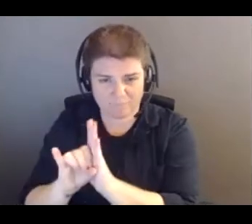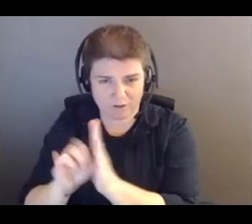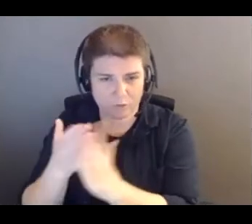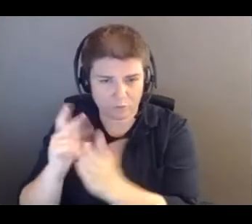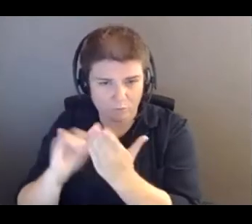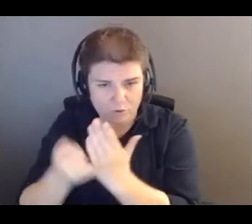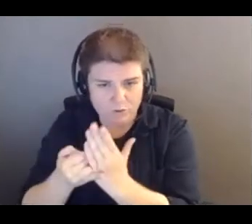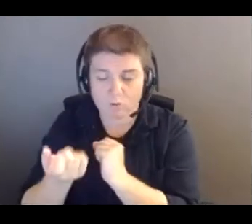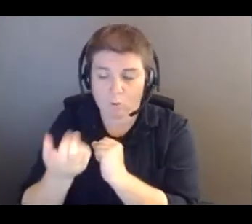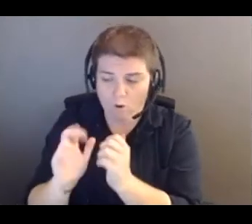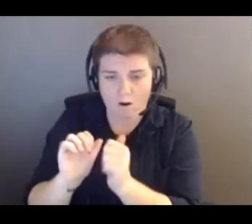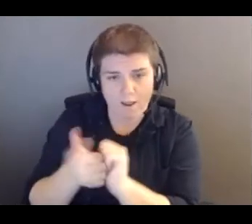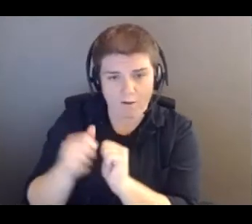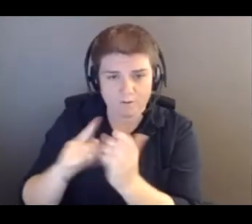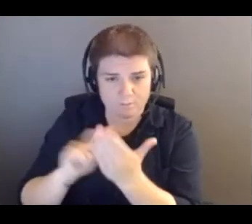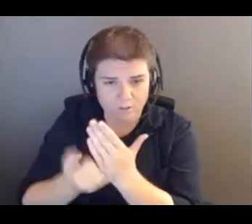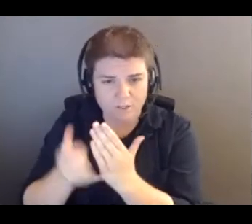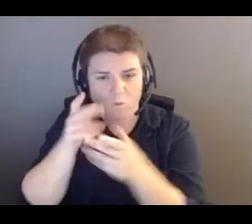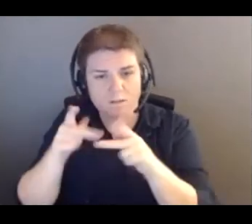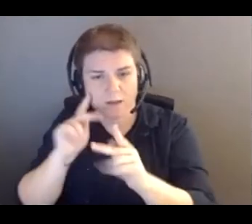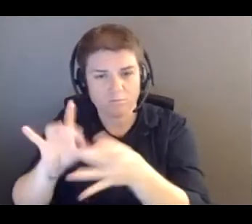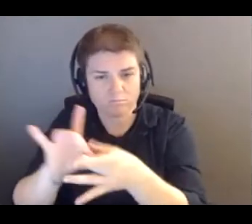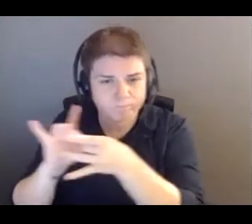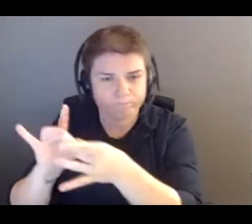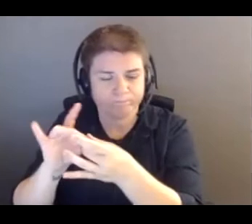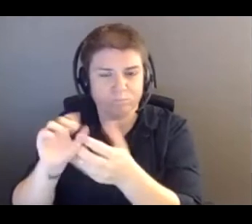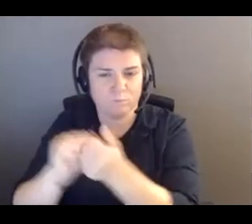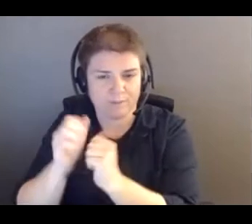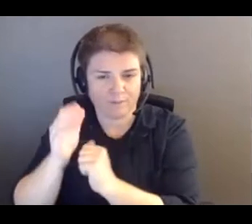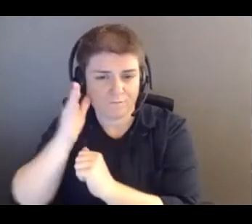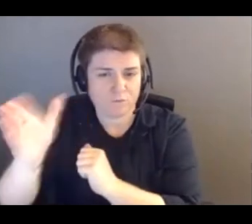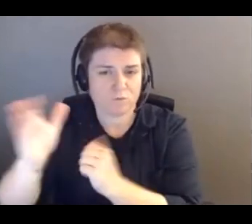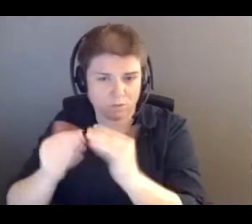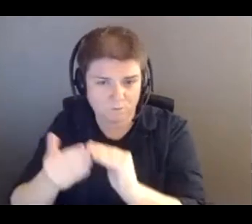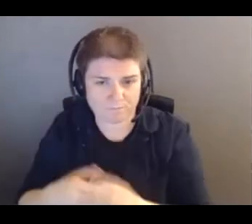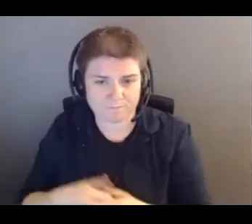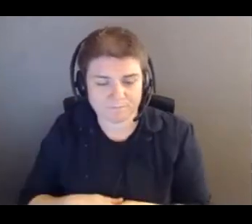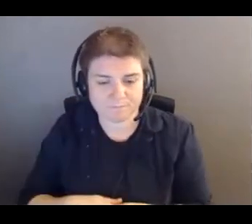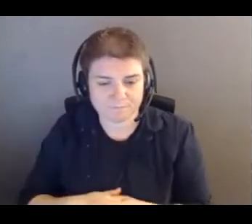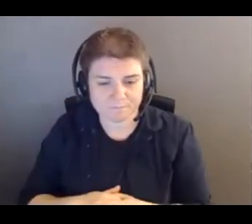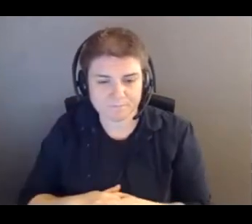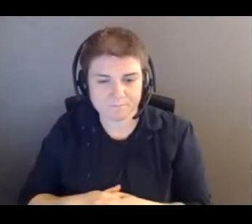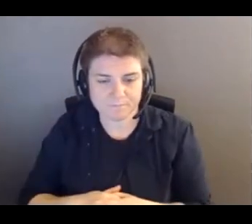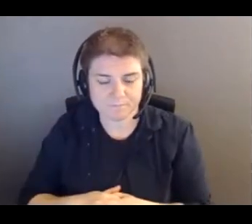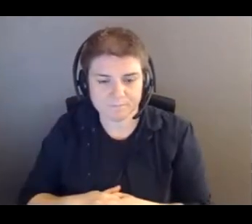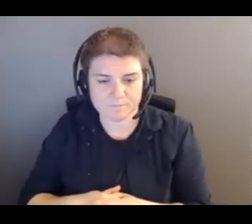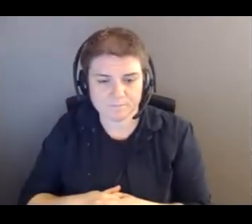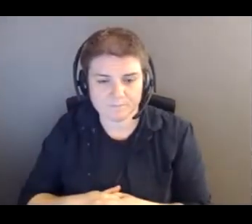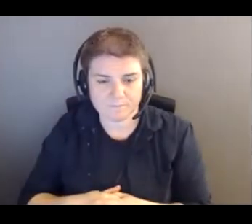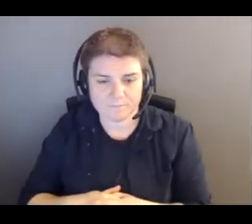project will allow them to connect with their communities in the future. As well, the applicant